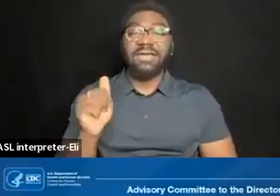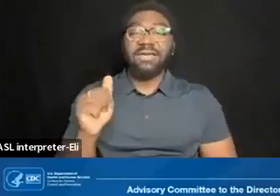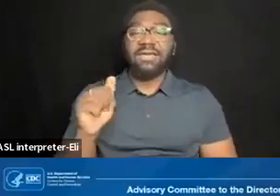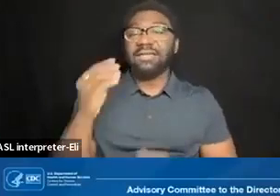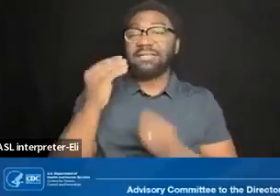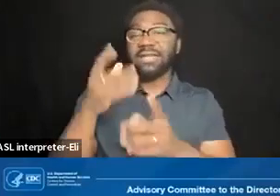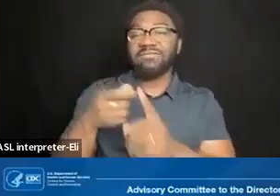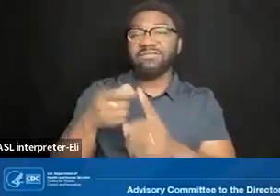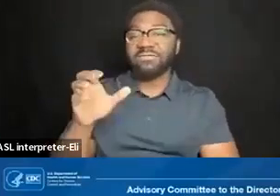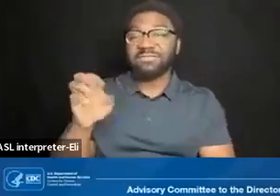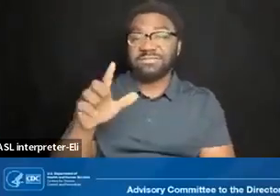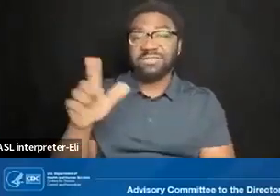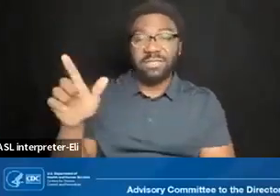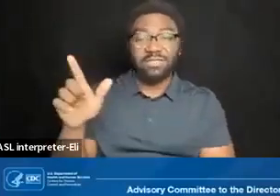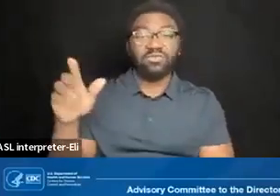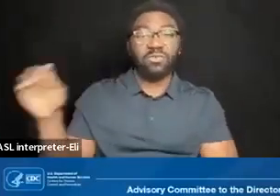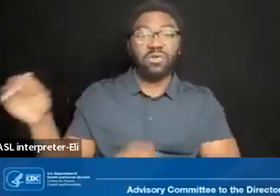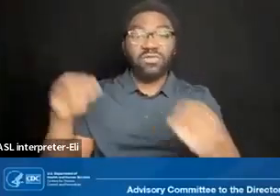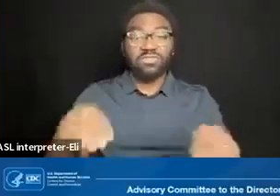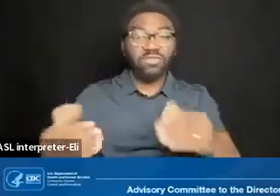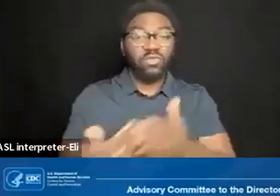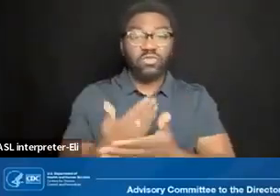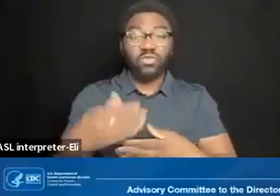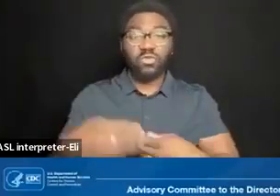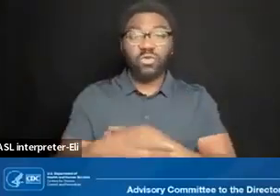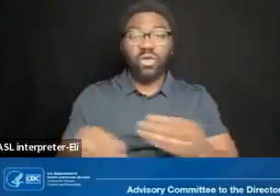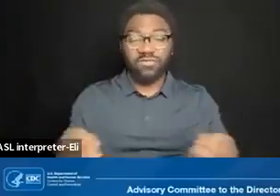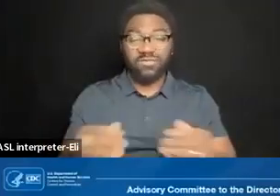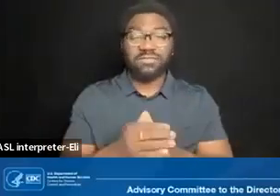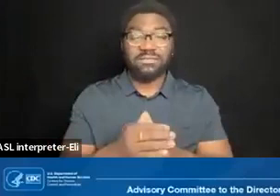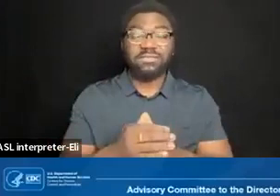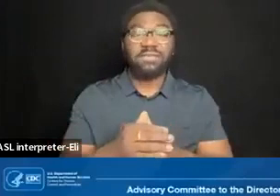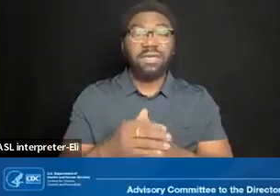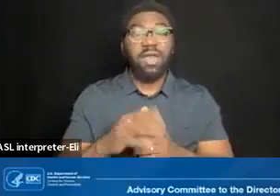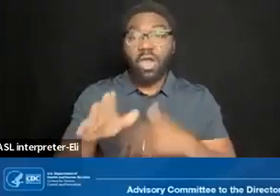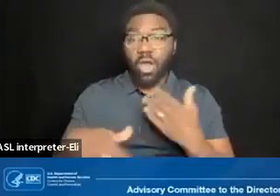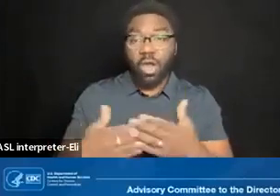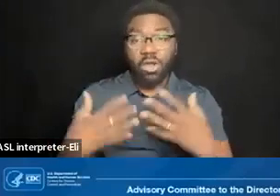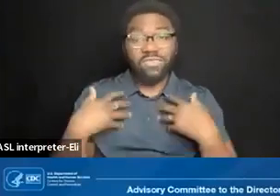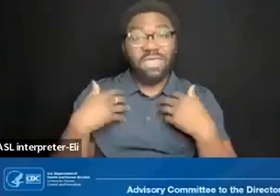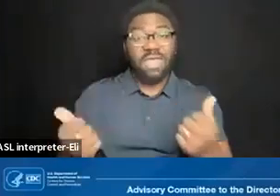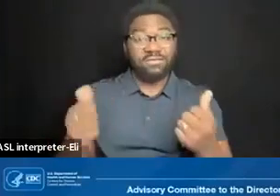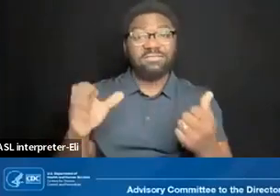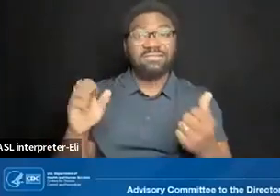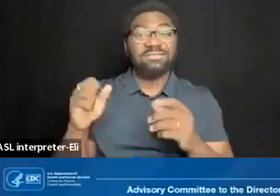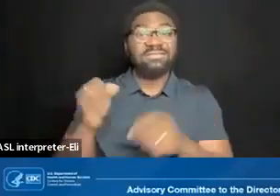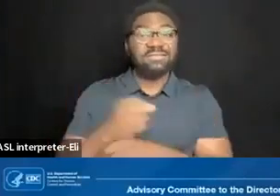and NCHS health statistics will report to the director of this new office.